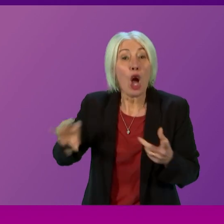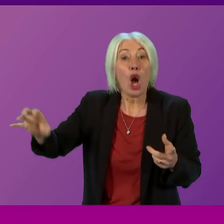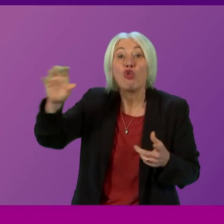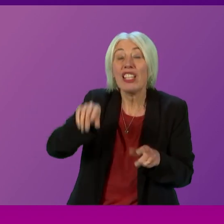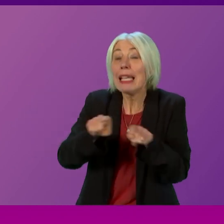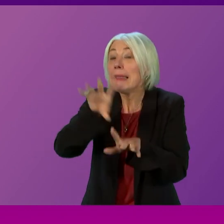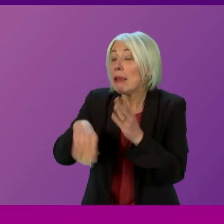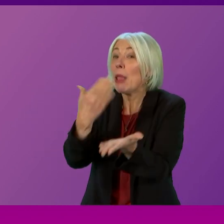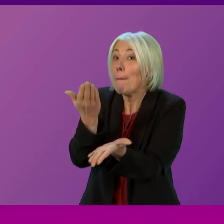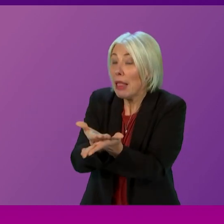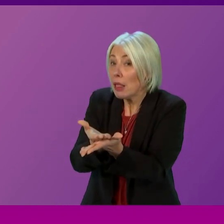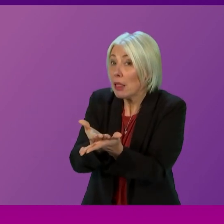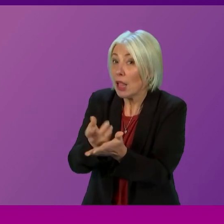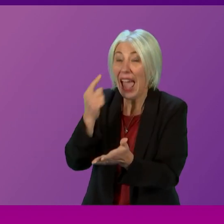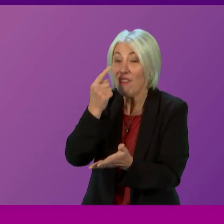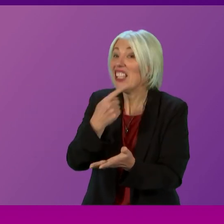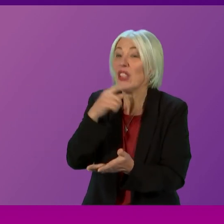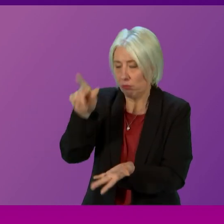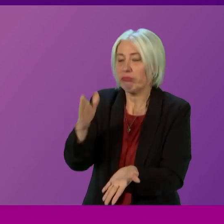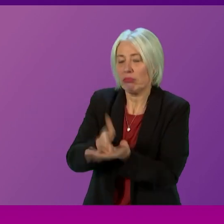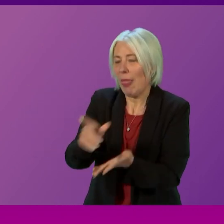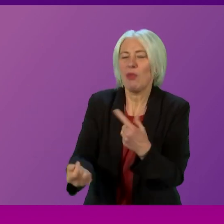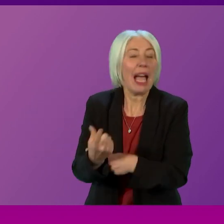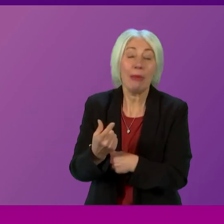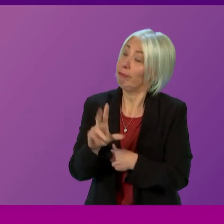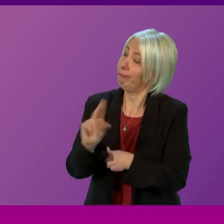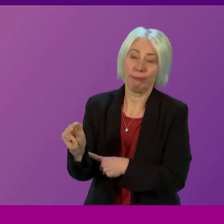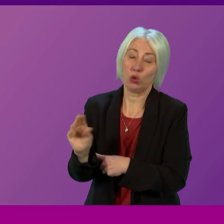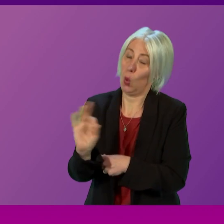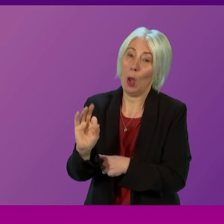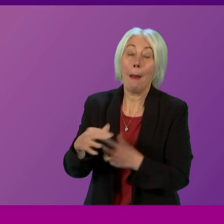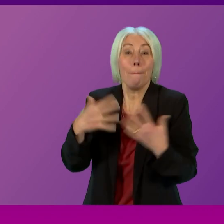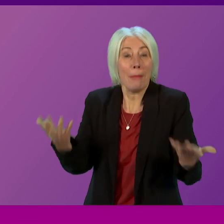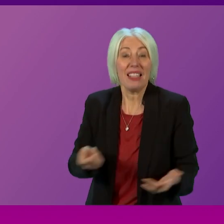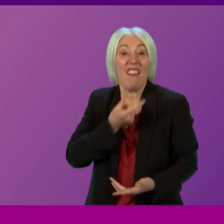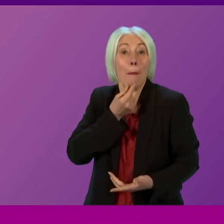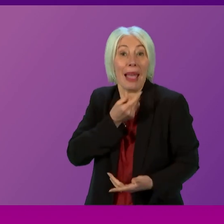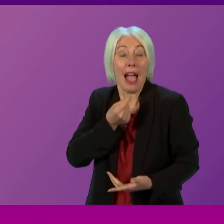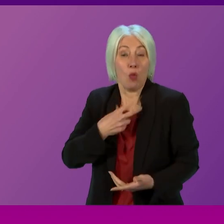such legislation in place. However, the point is that, if any man was to seek to do so, the